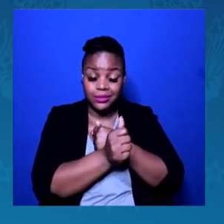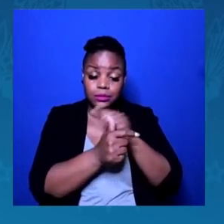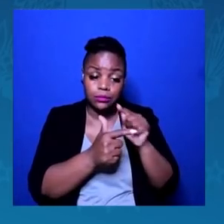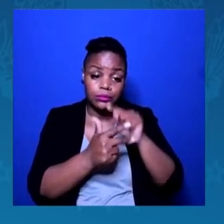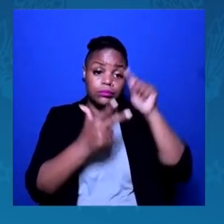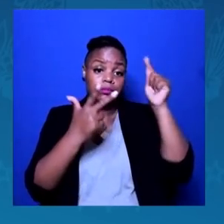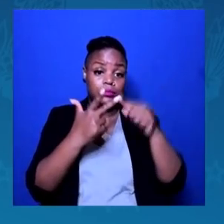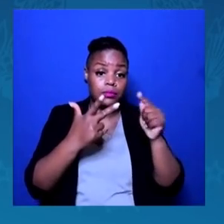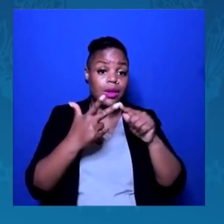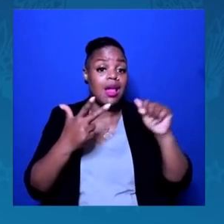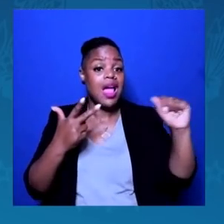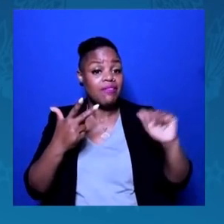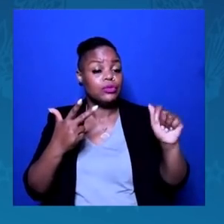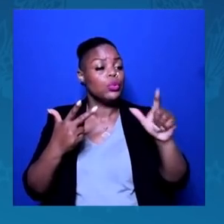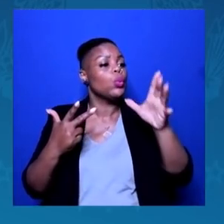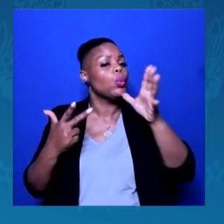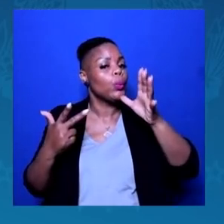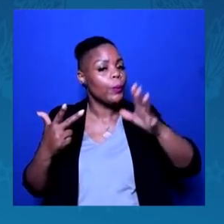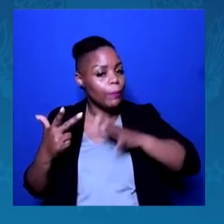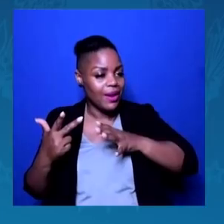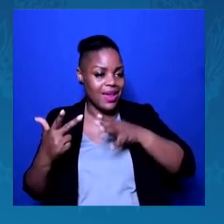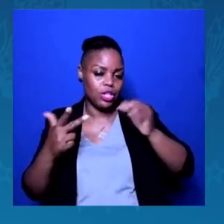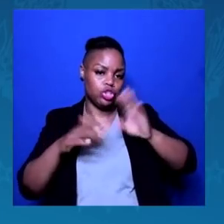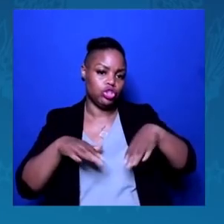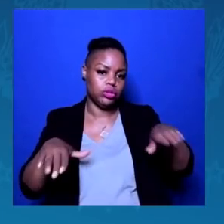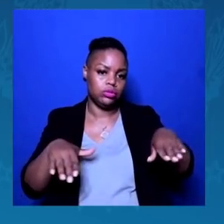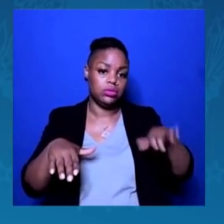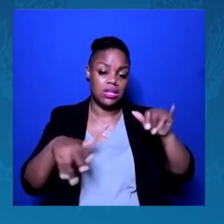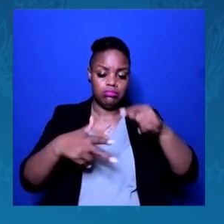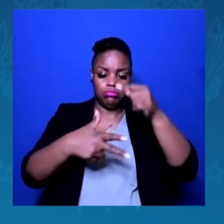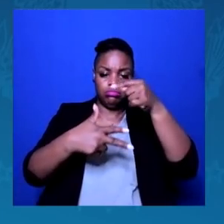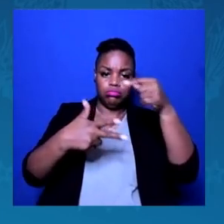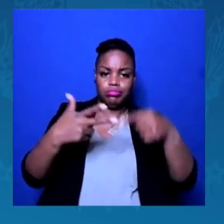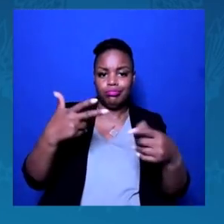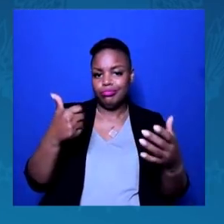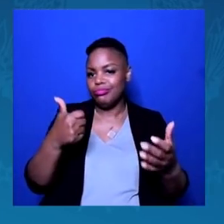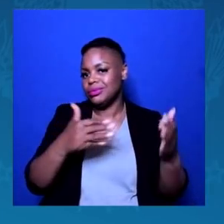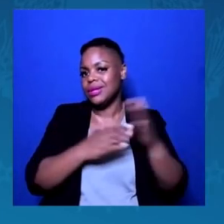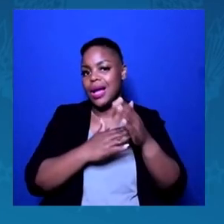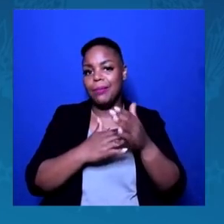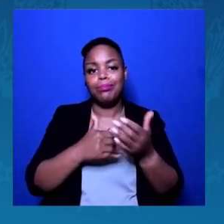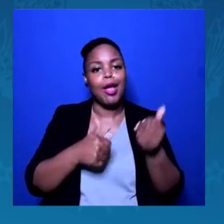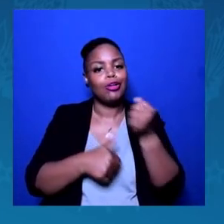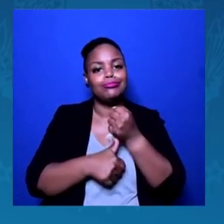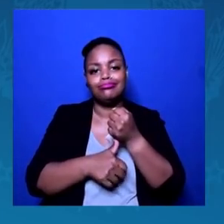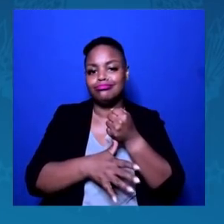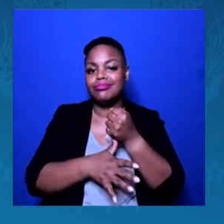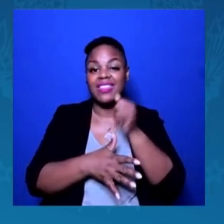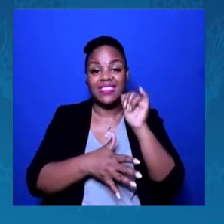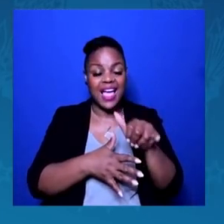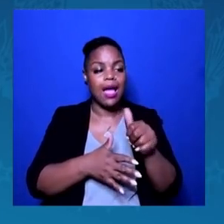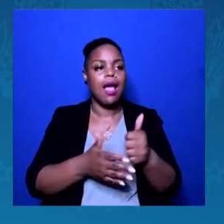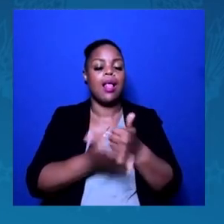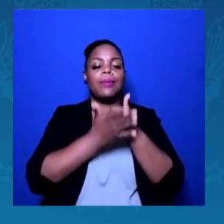And we have made significant progress in that regard. I believe since August 14th,